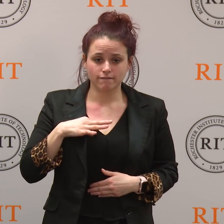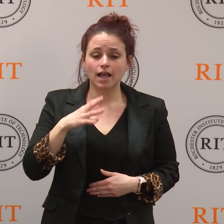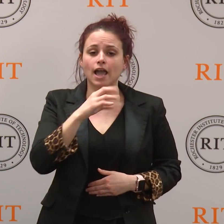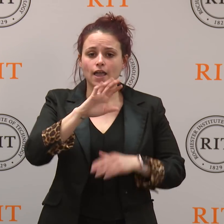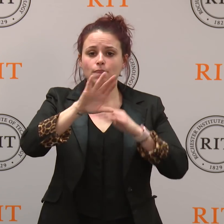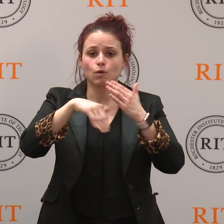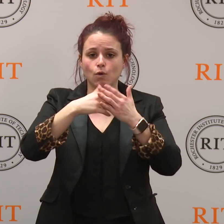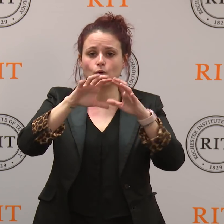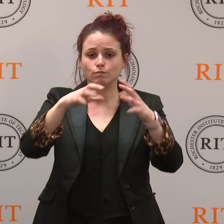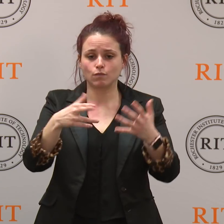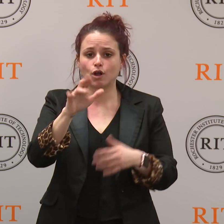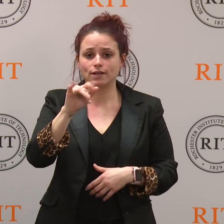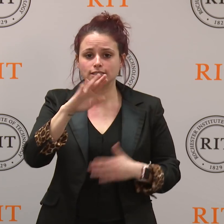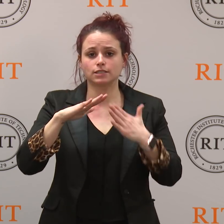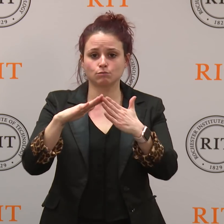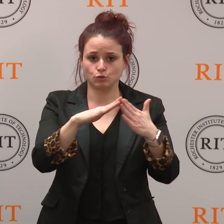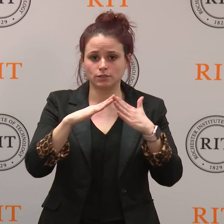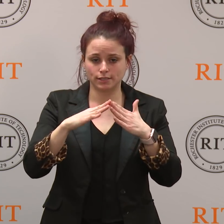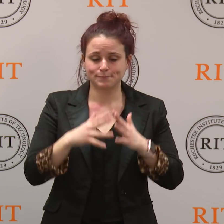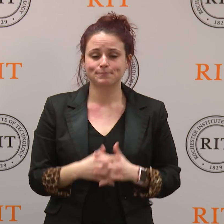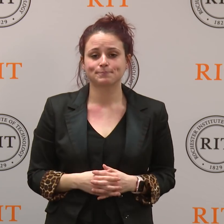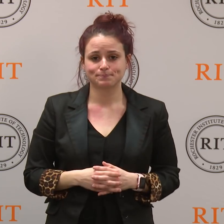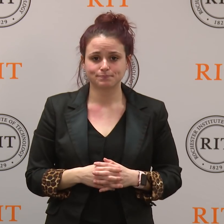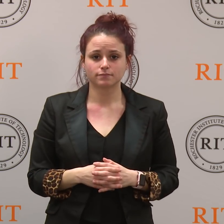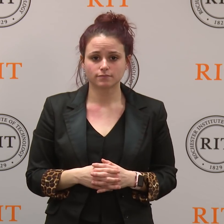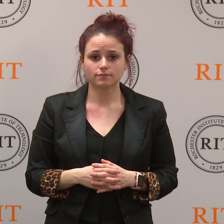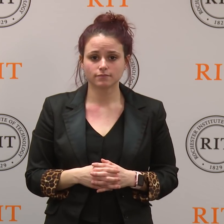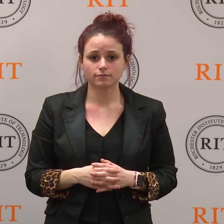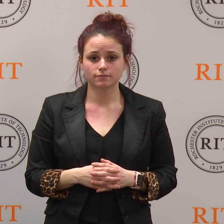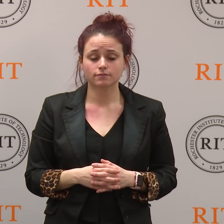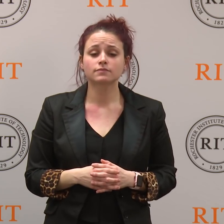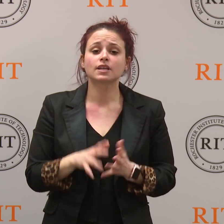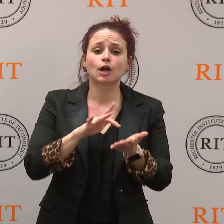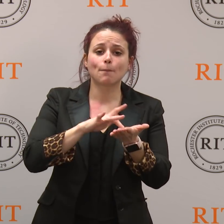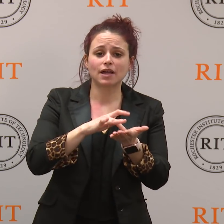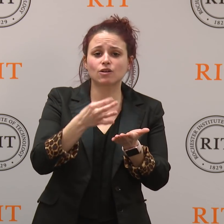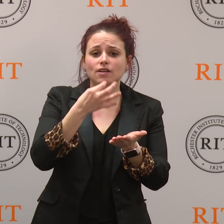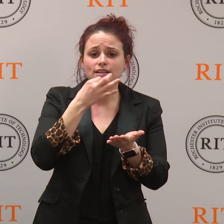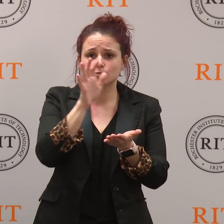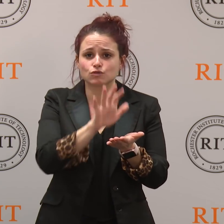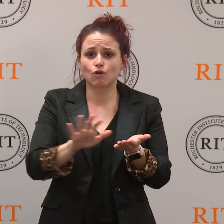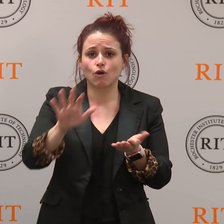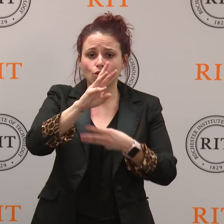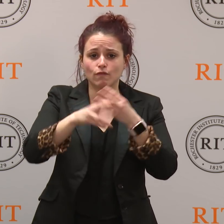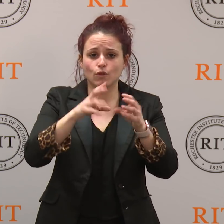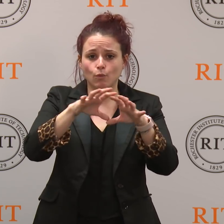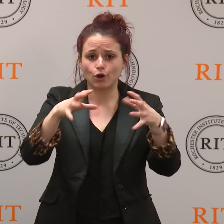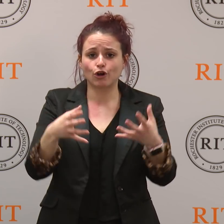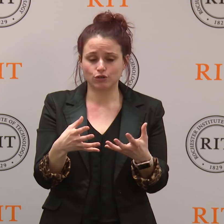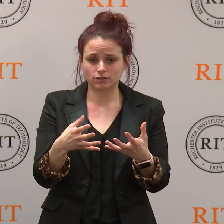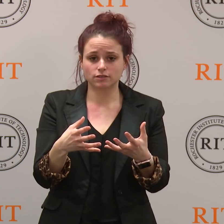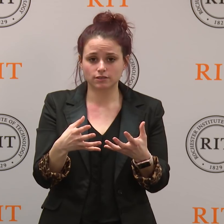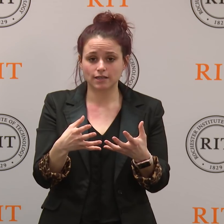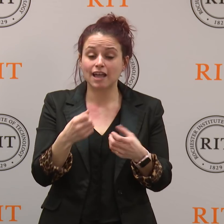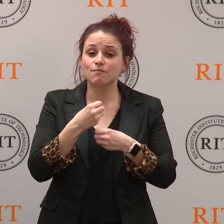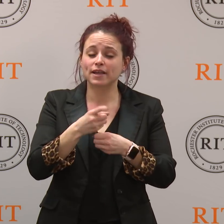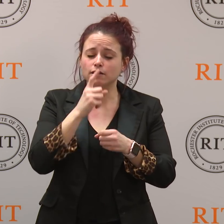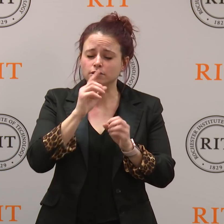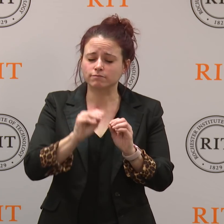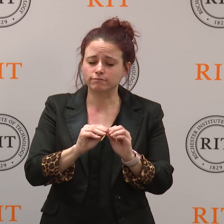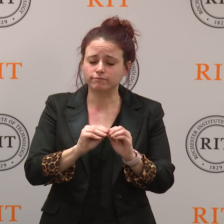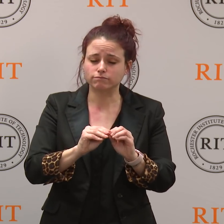the greater community. Medical experts across the globe have made it abundantly clear that